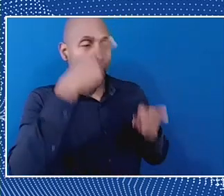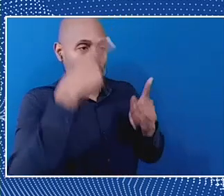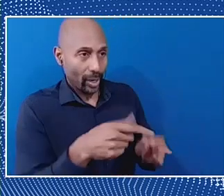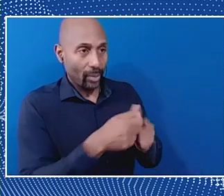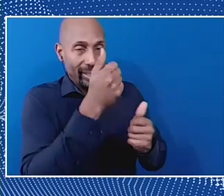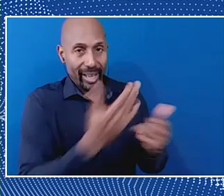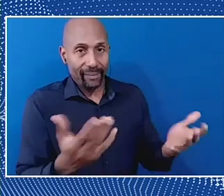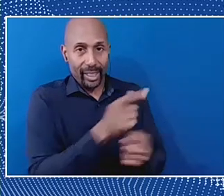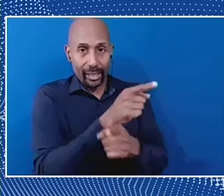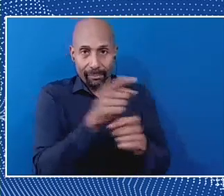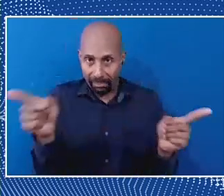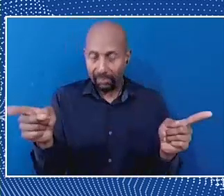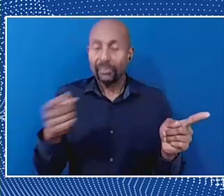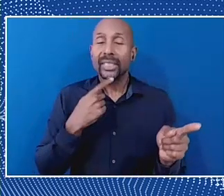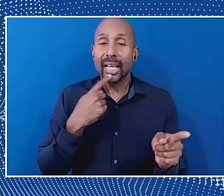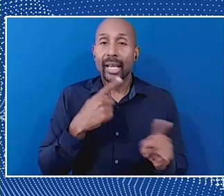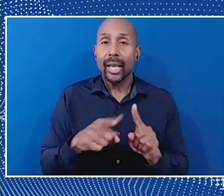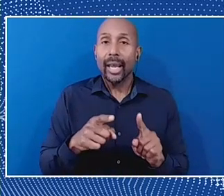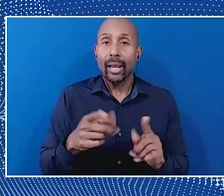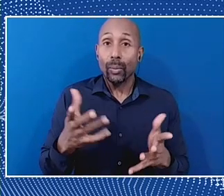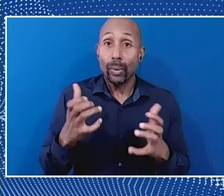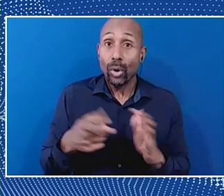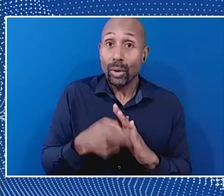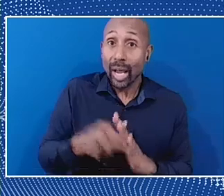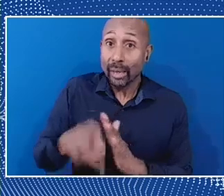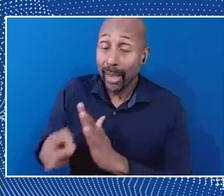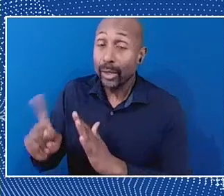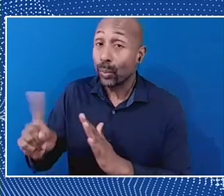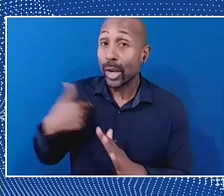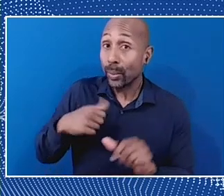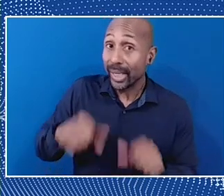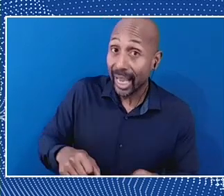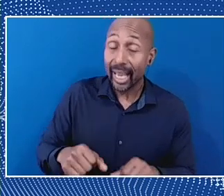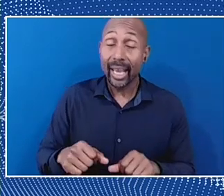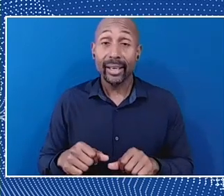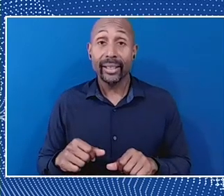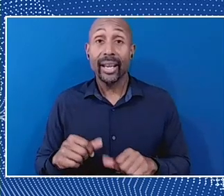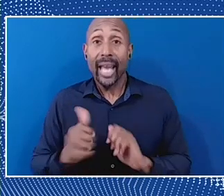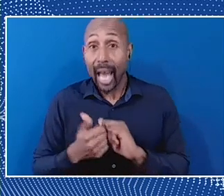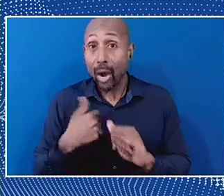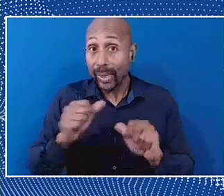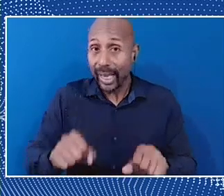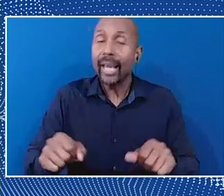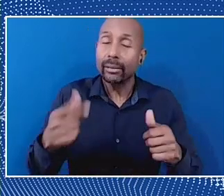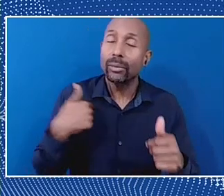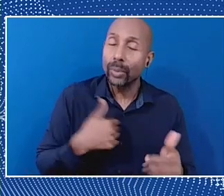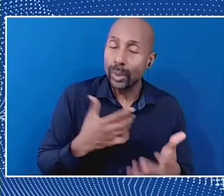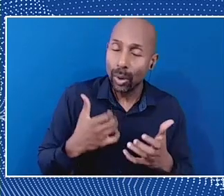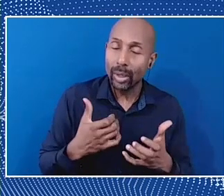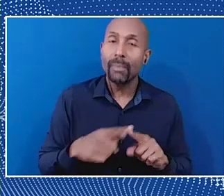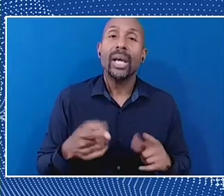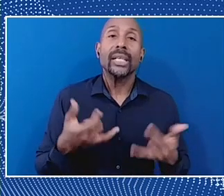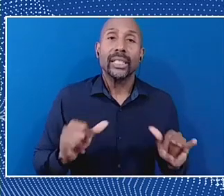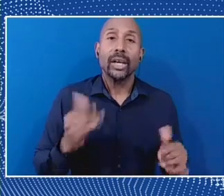can, but we may still and we will still have to have an application process at this point to make sure that we're